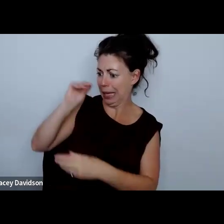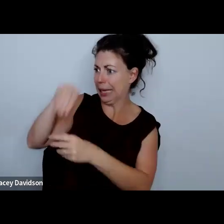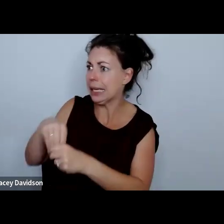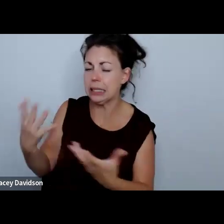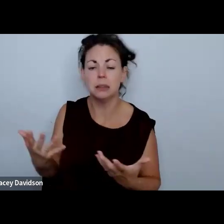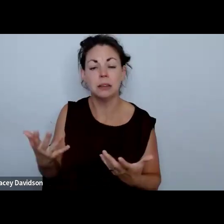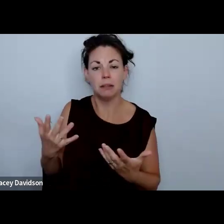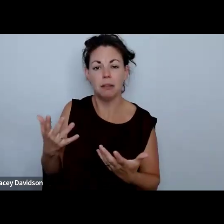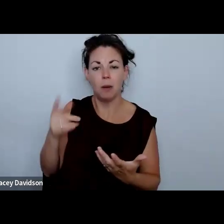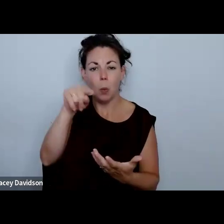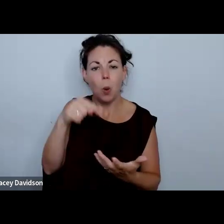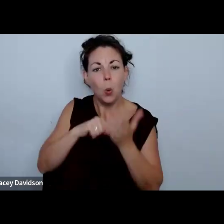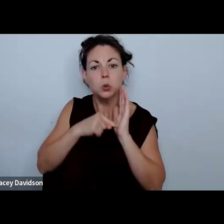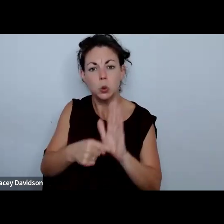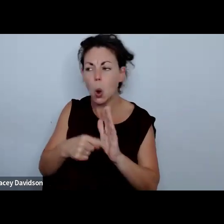degree in public policy?" As I'm sure